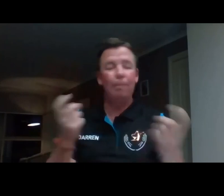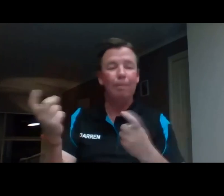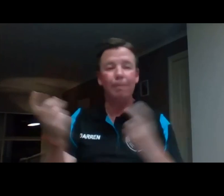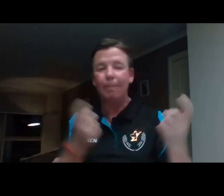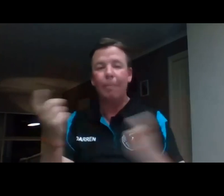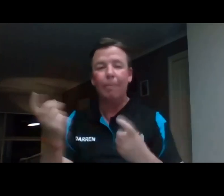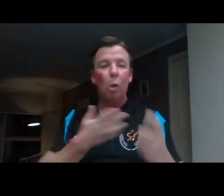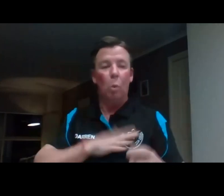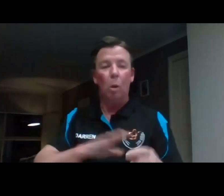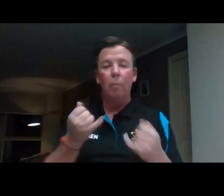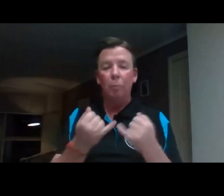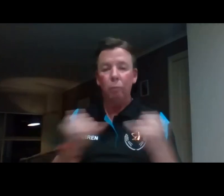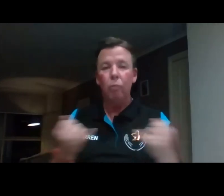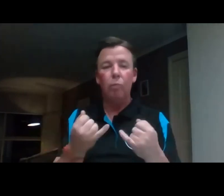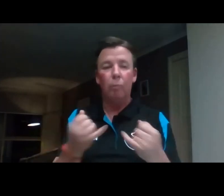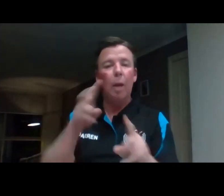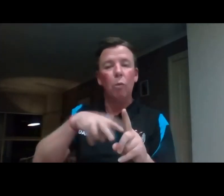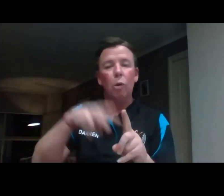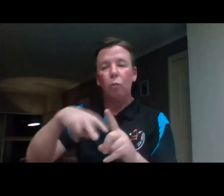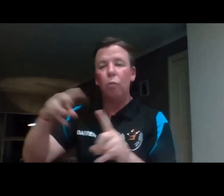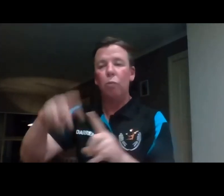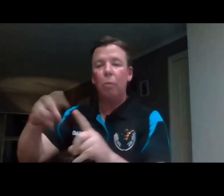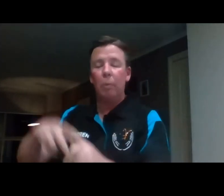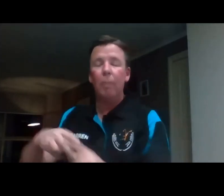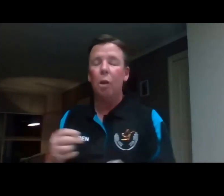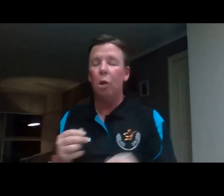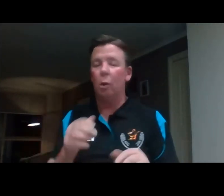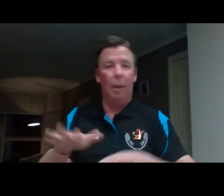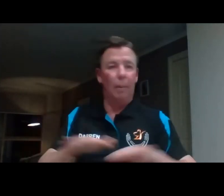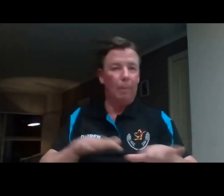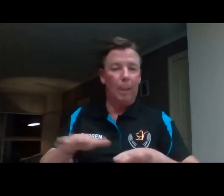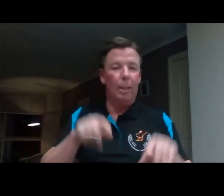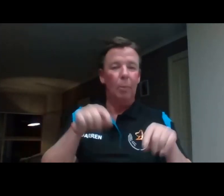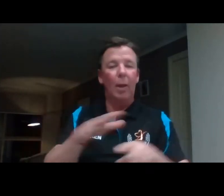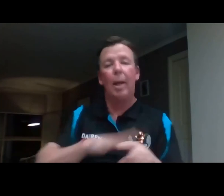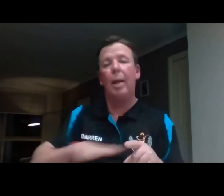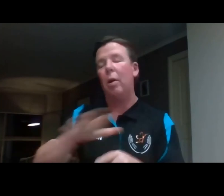Auslan classes could work. We could have lessons.